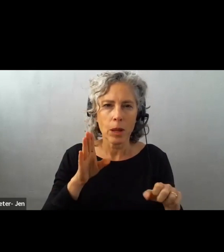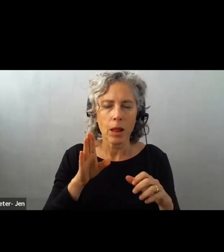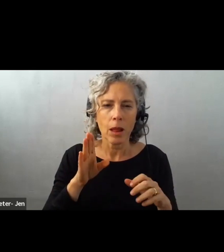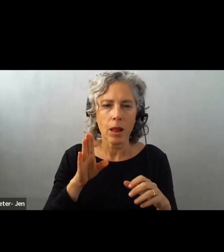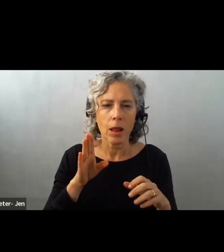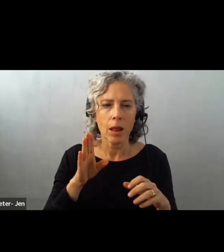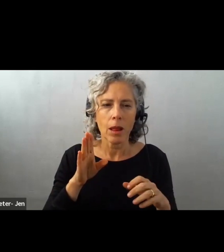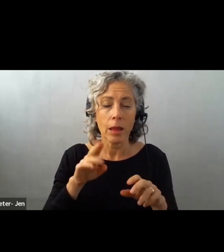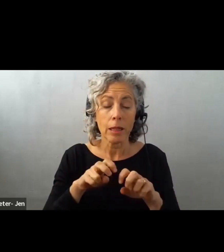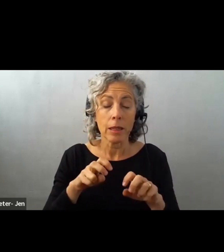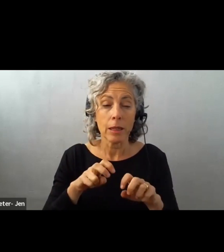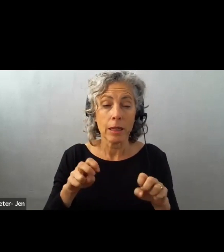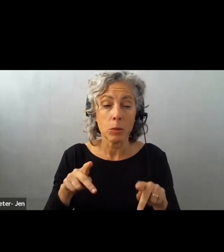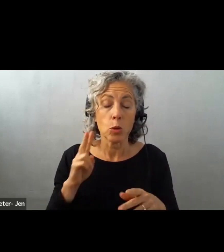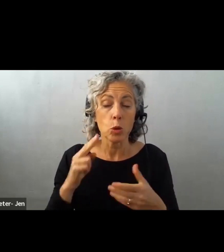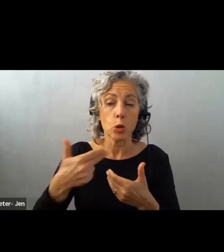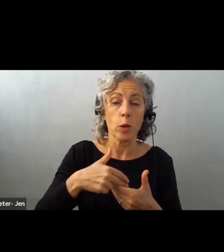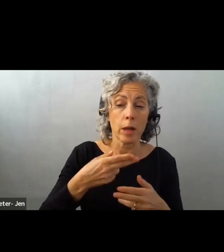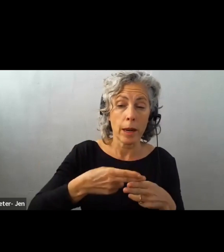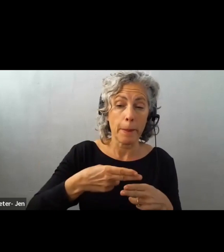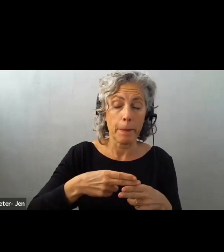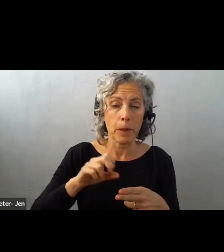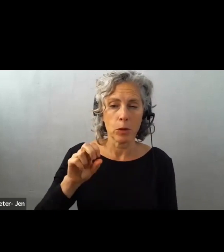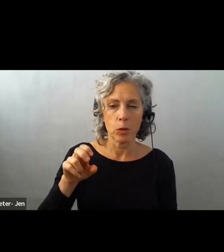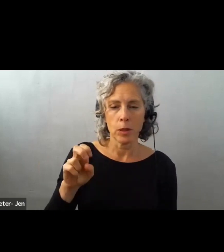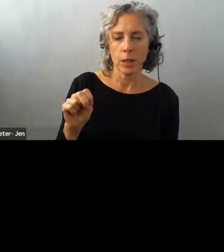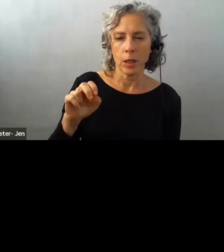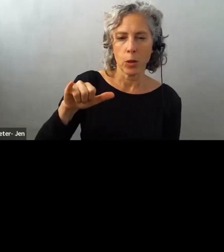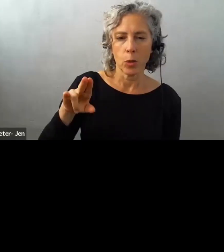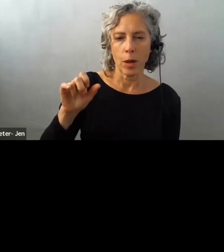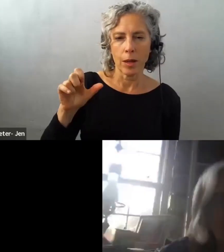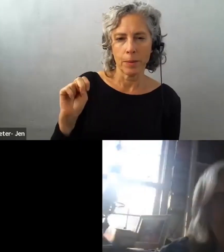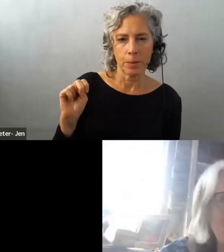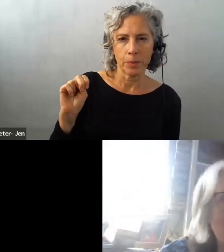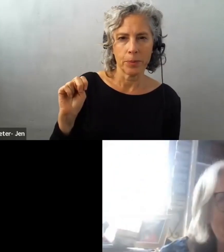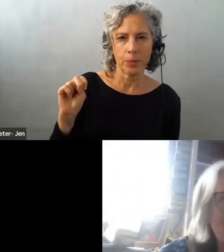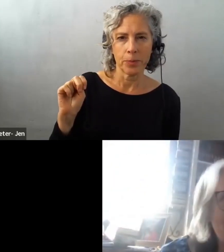join us will be Susan UN. And